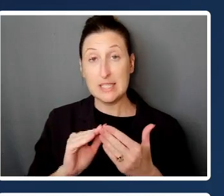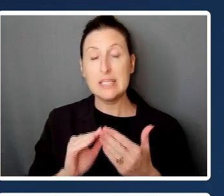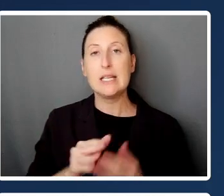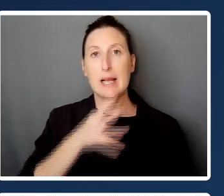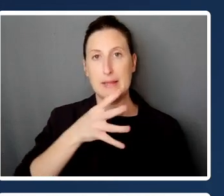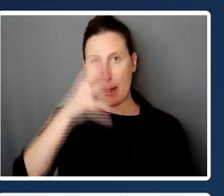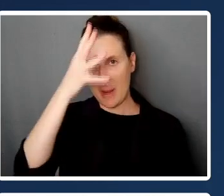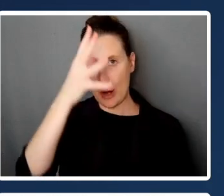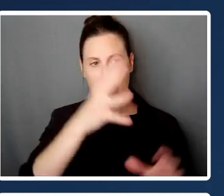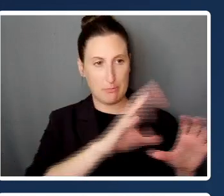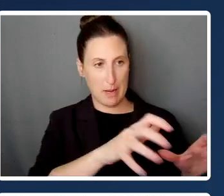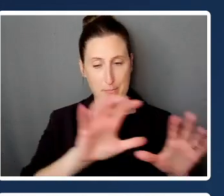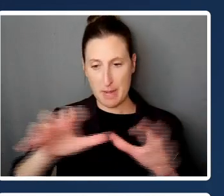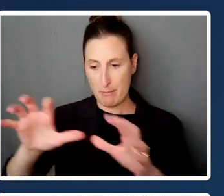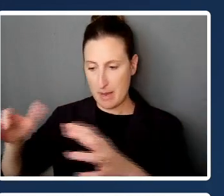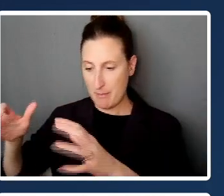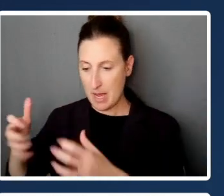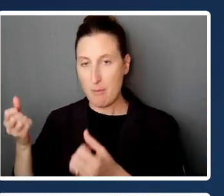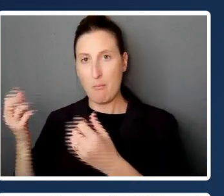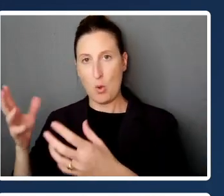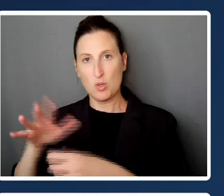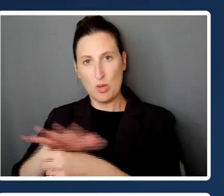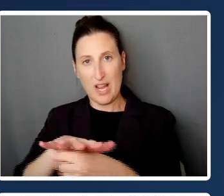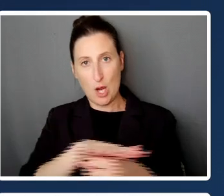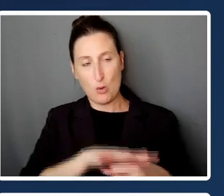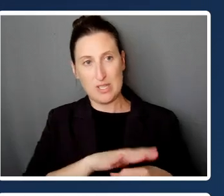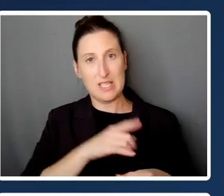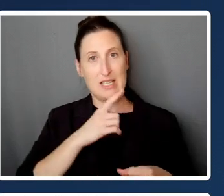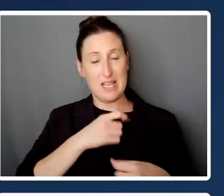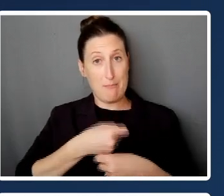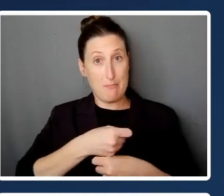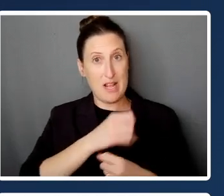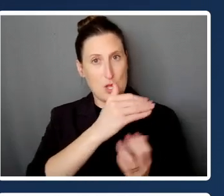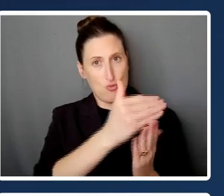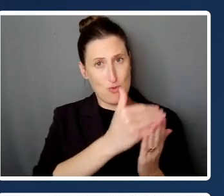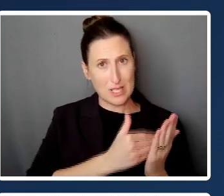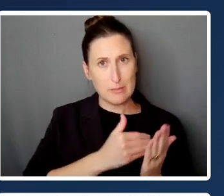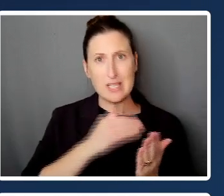made their different recipes with the students. And we broke bread and listened to music and had